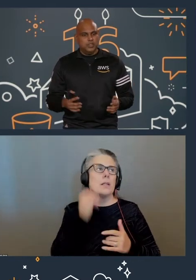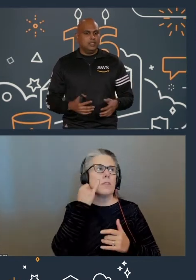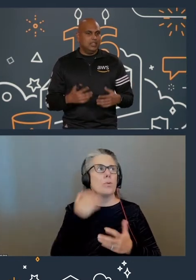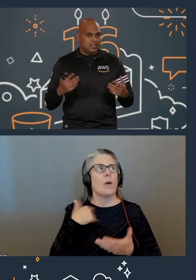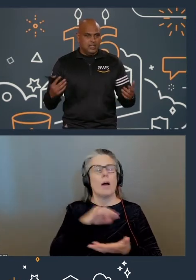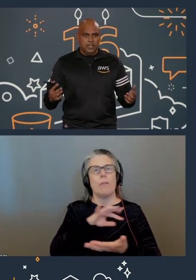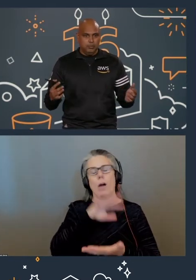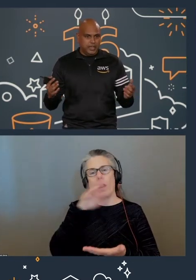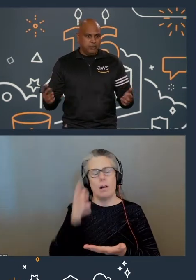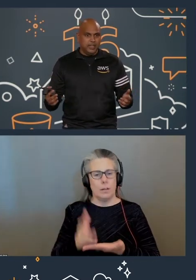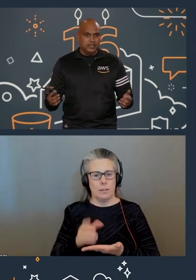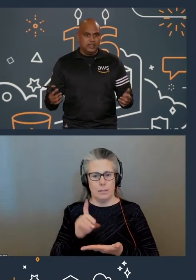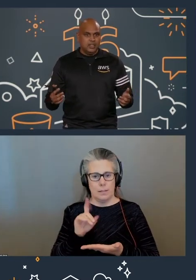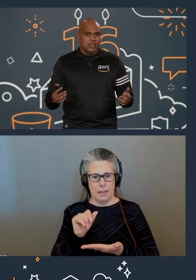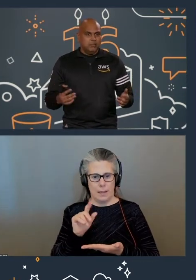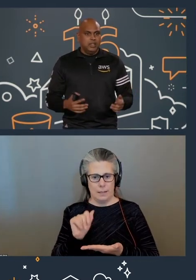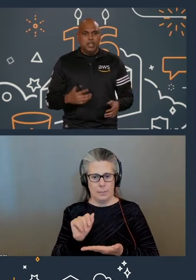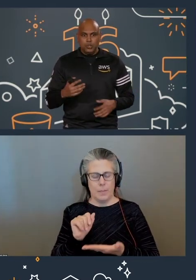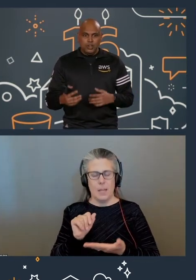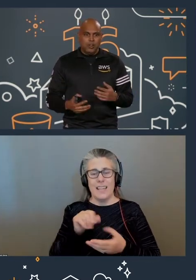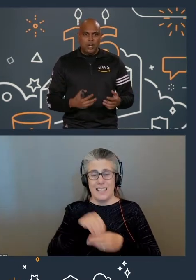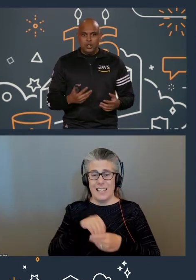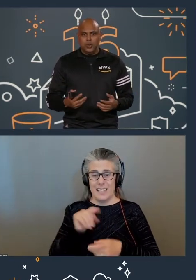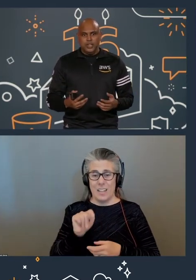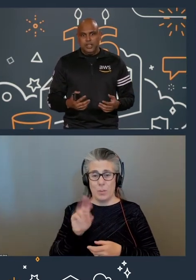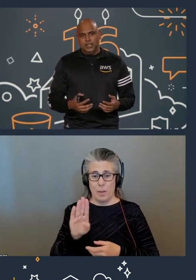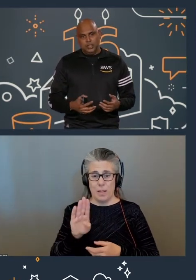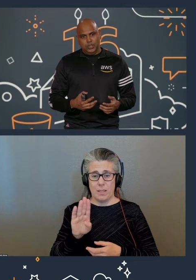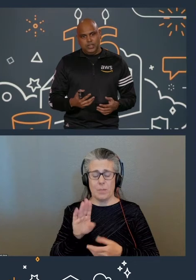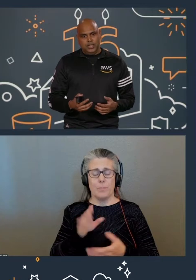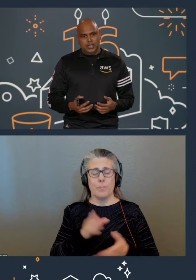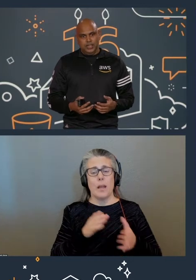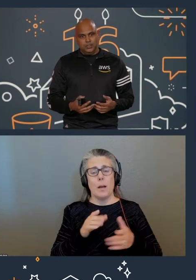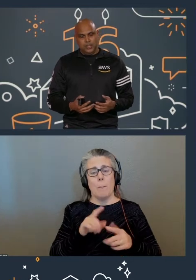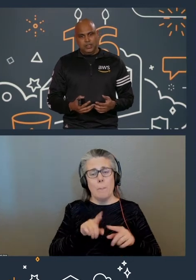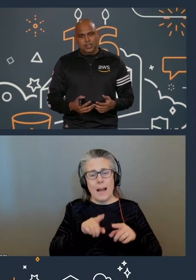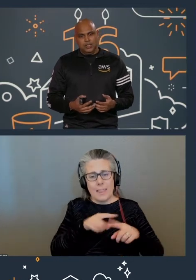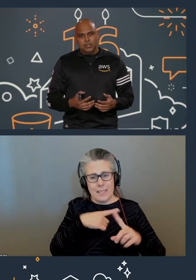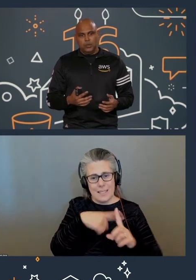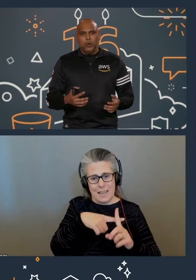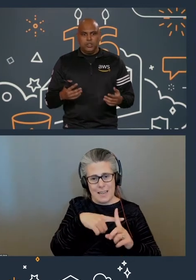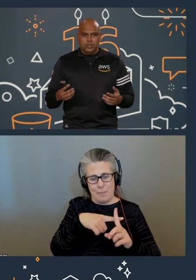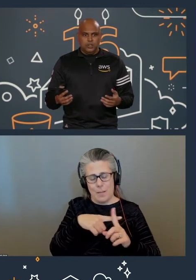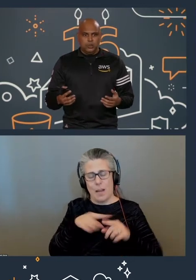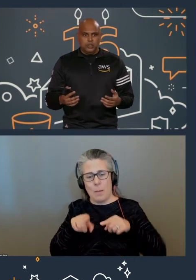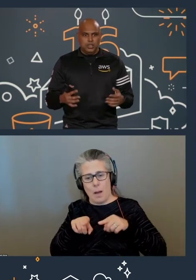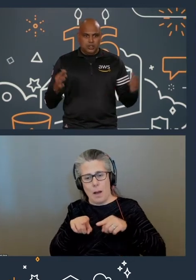which is essentially in petabytes, but then you have ongoing data that you are generating, as well. So, what you could do is that you